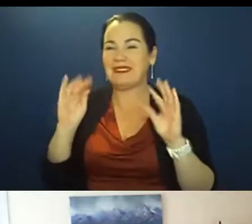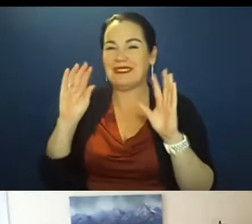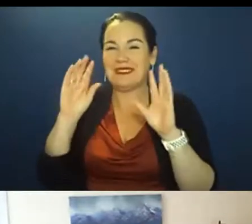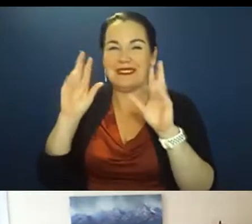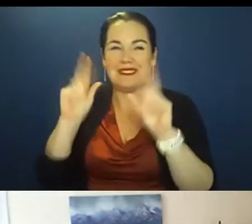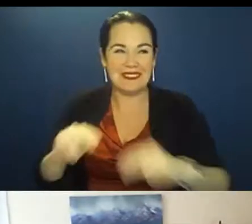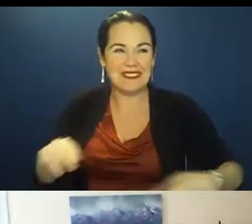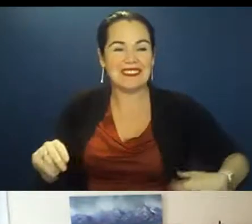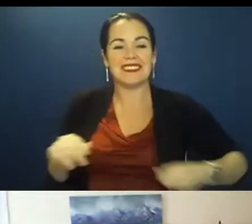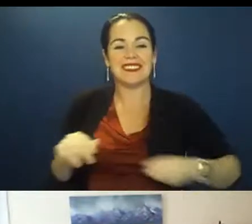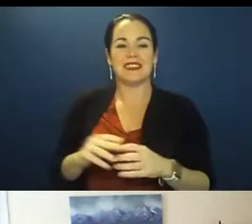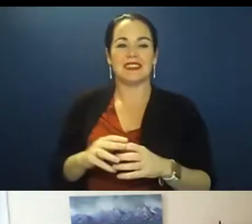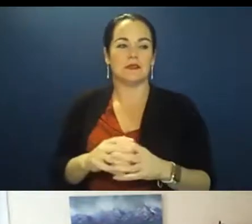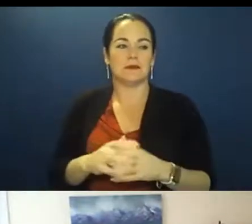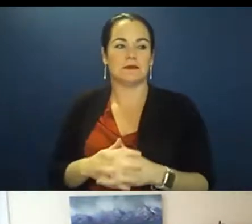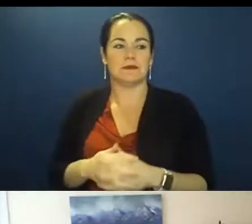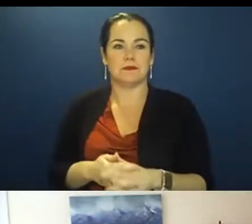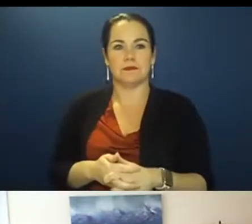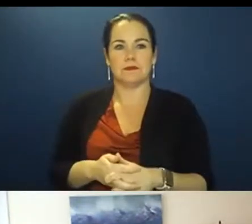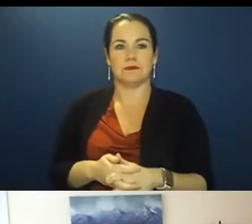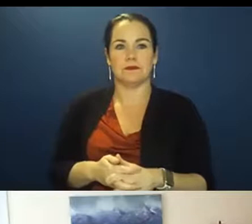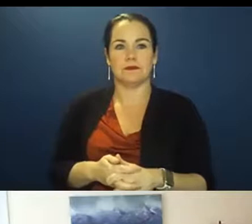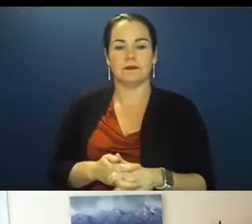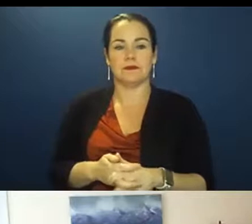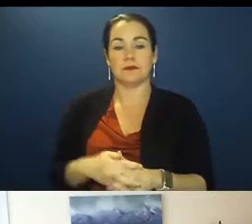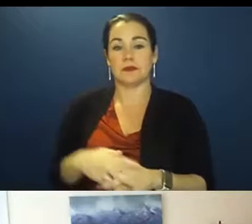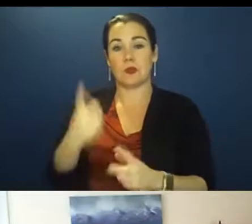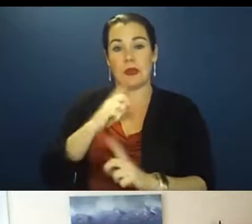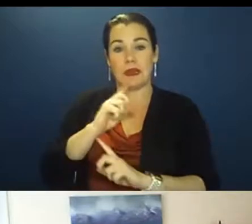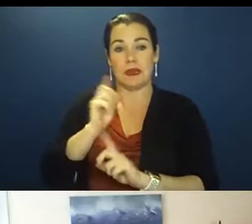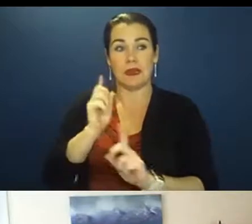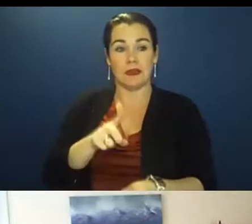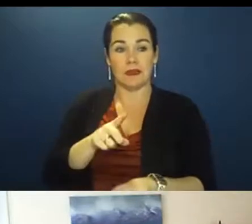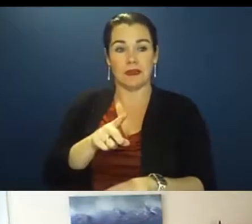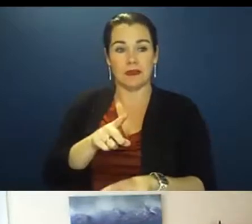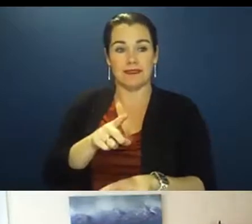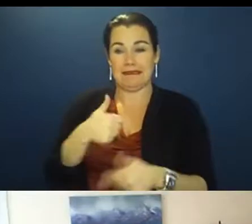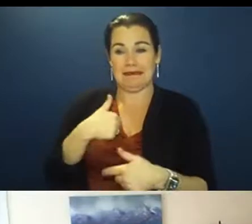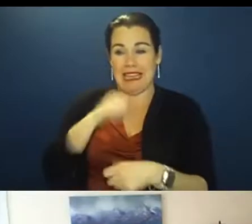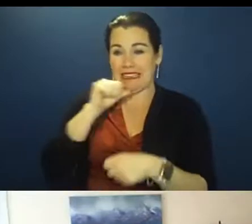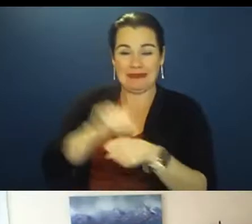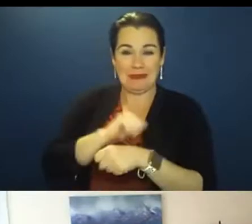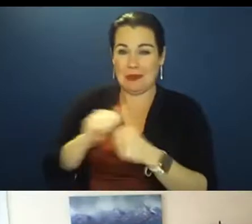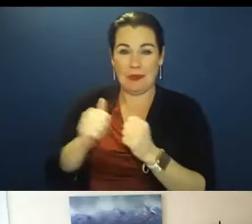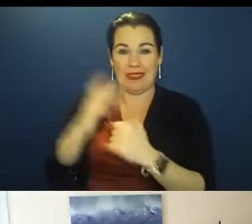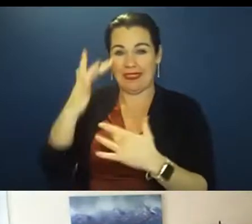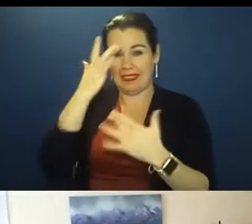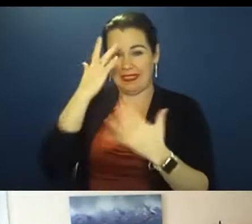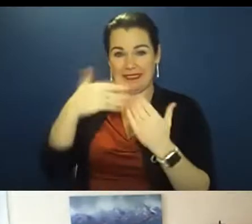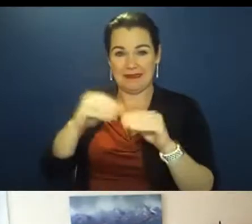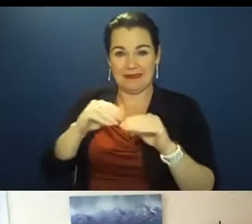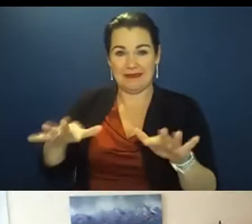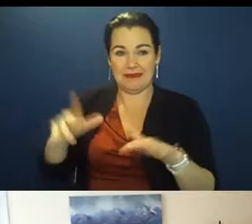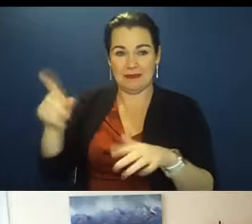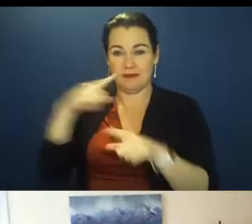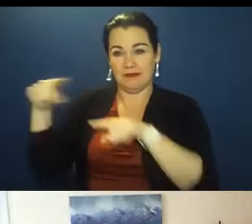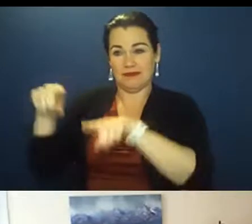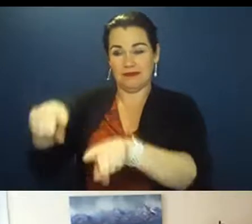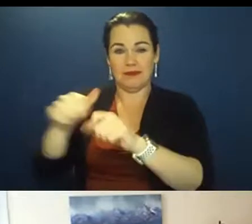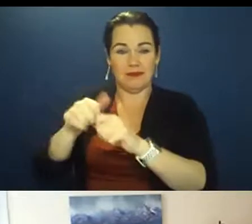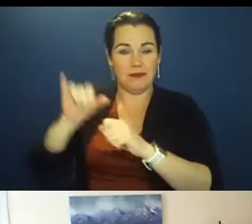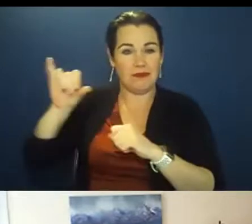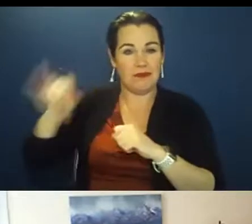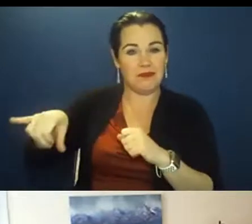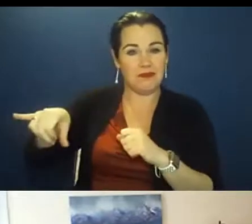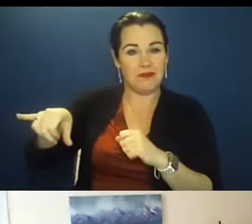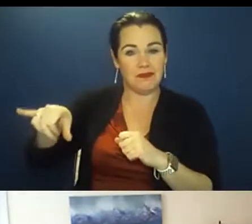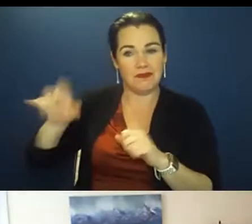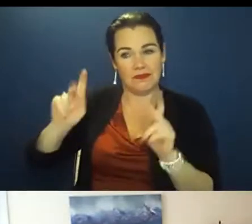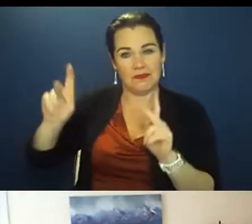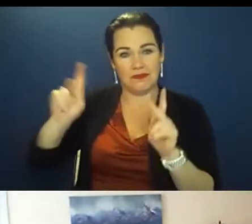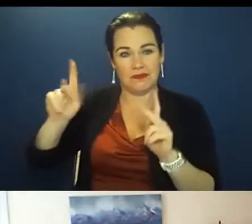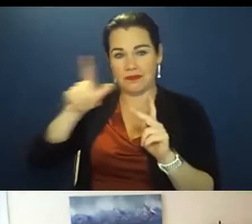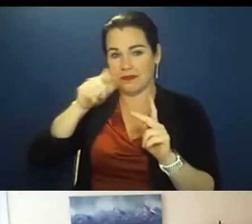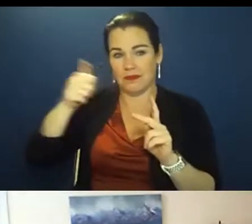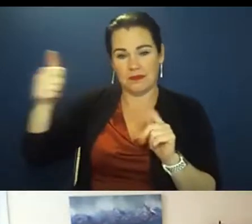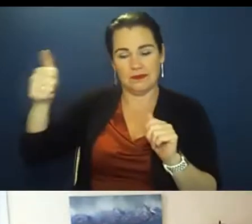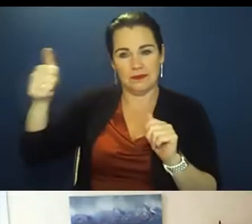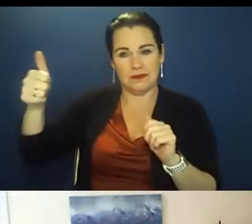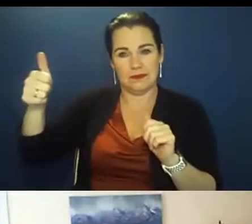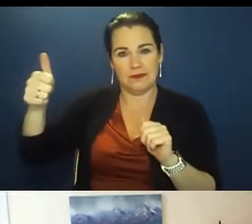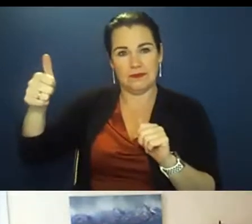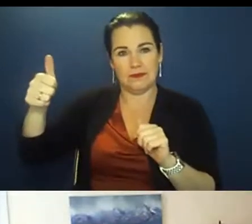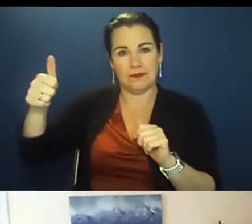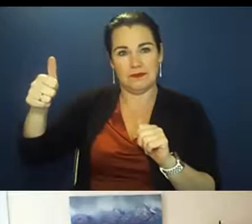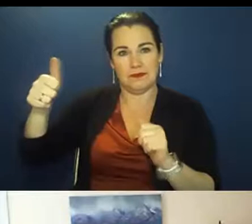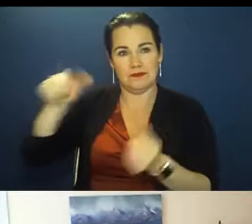Um, no. (Chuckling) I mean one answer is that I don't work in the infectious disease division that is most closely aligned with the people who are putting out the guidance. And there is guidance out today, you know, new, but